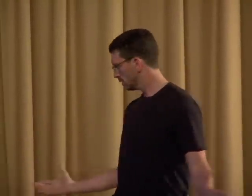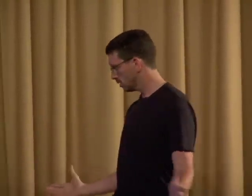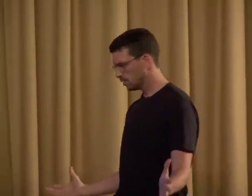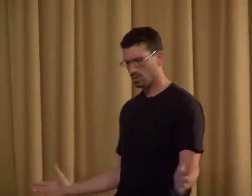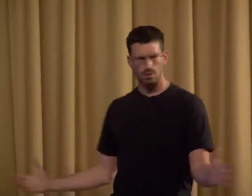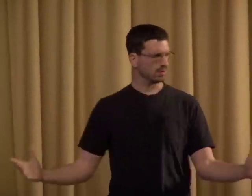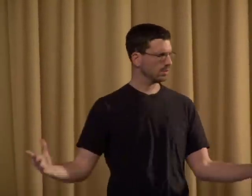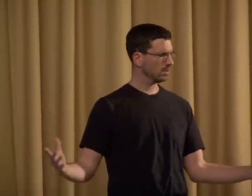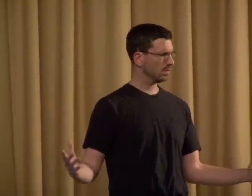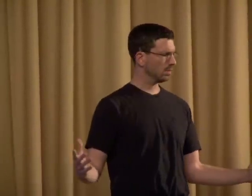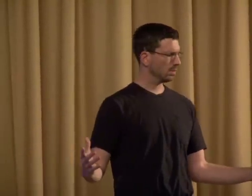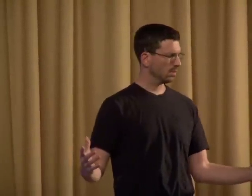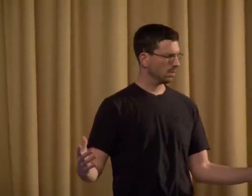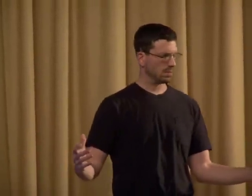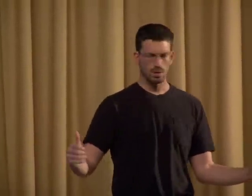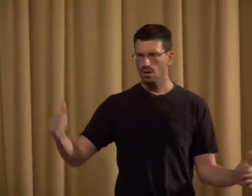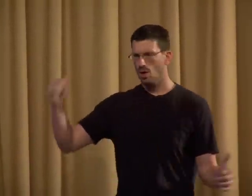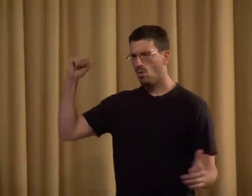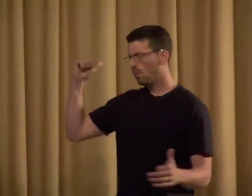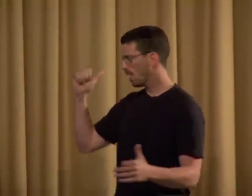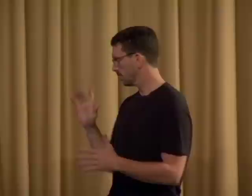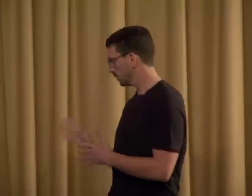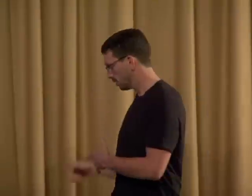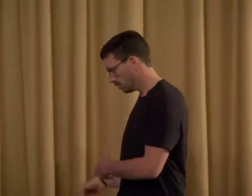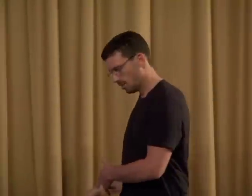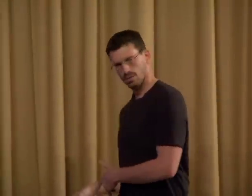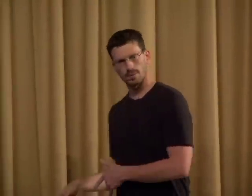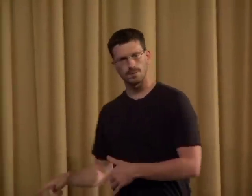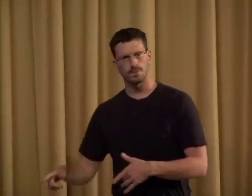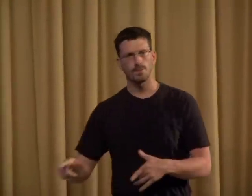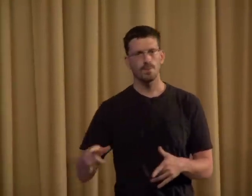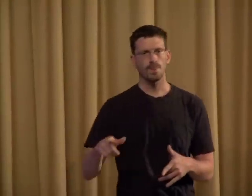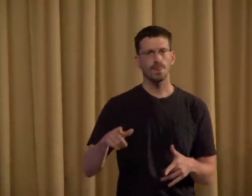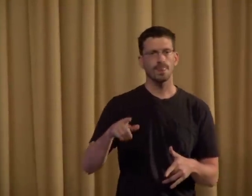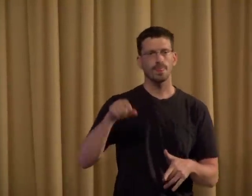But then, wait a second, where was that boy? He wasn't with the rest of us.